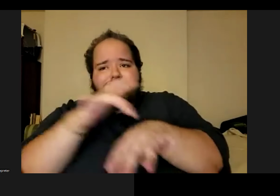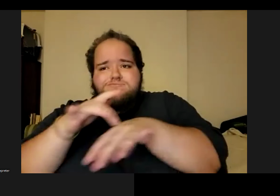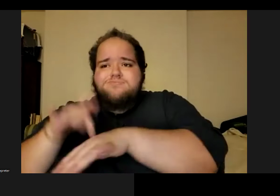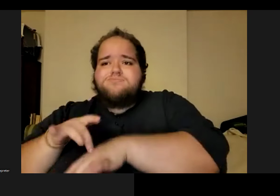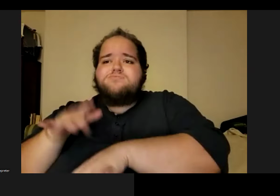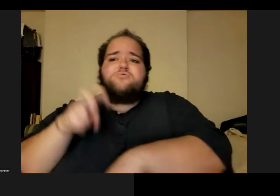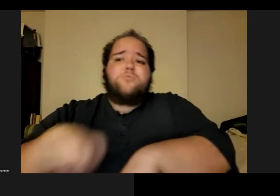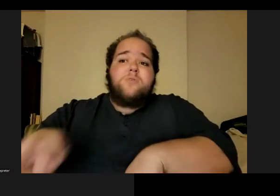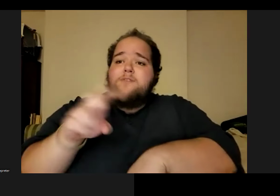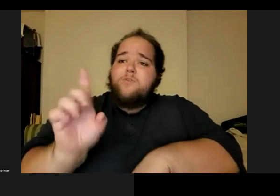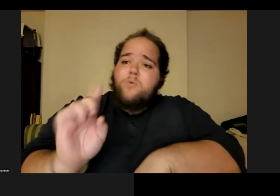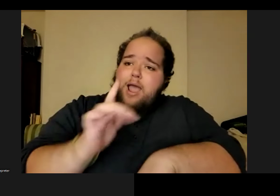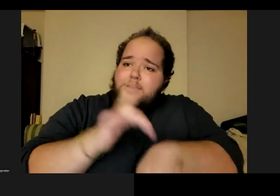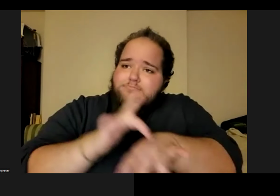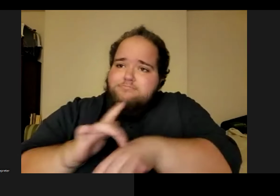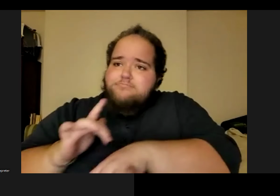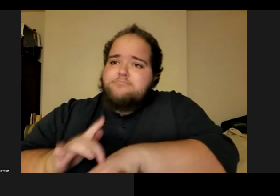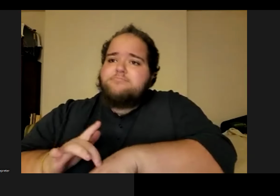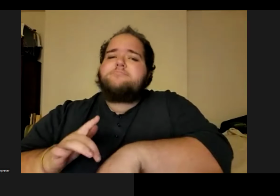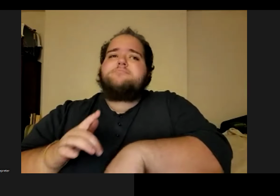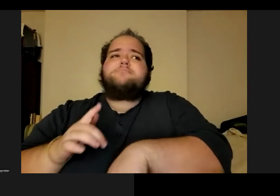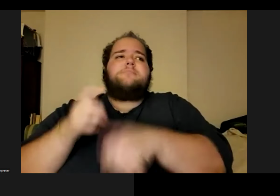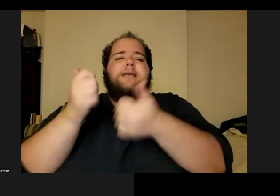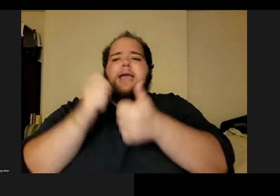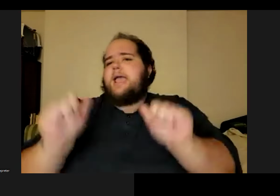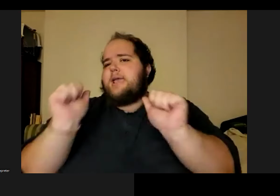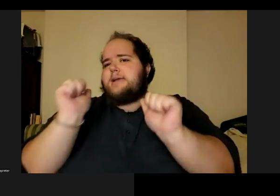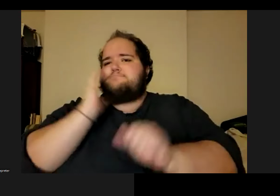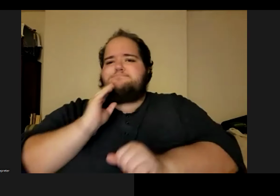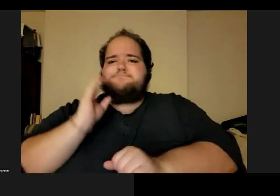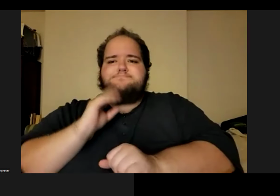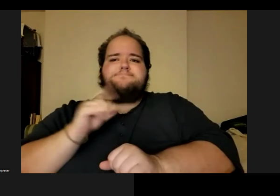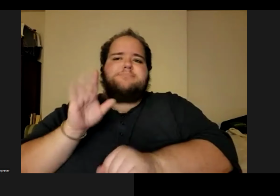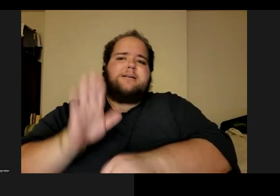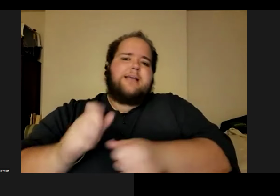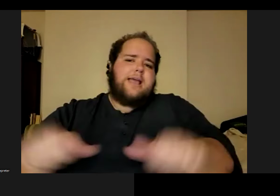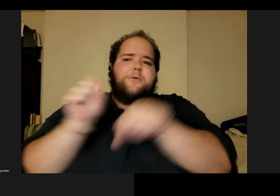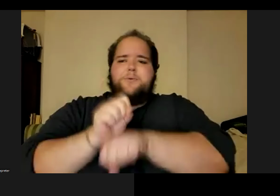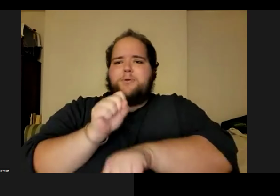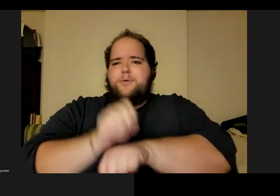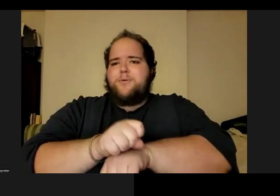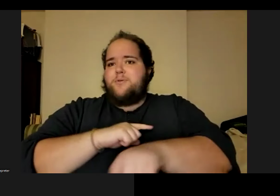And like anything like that you've done. So it's kind of I'm not going to say it's like an entire summary of your cv